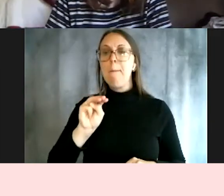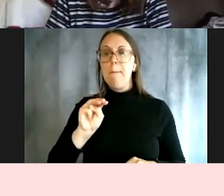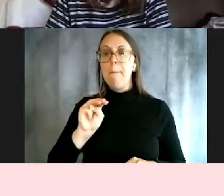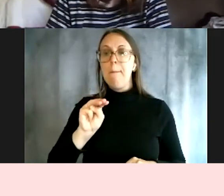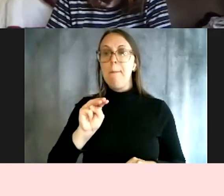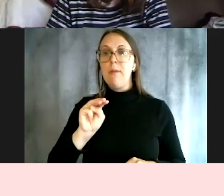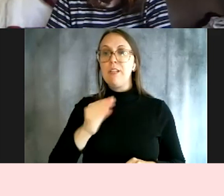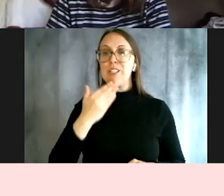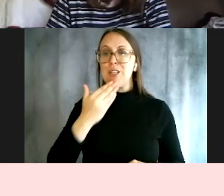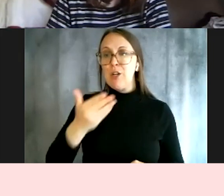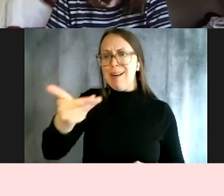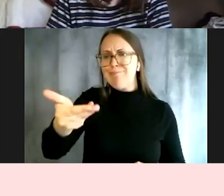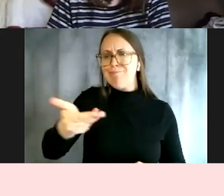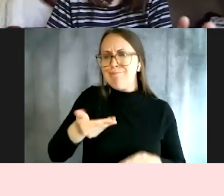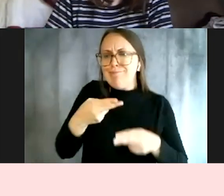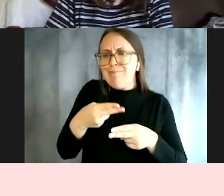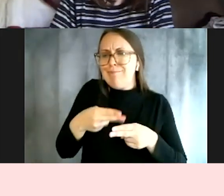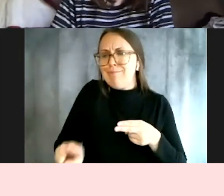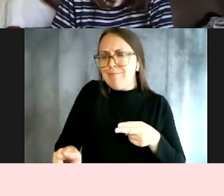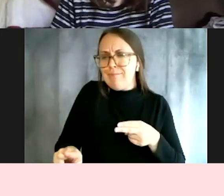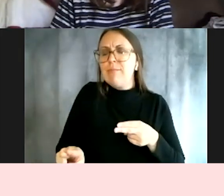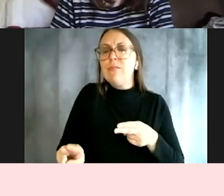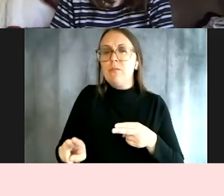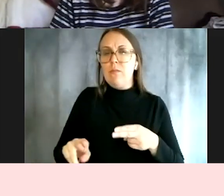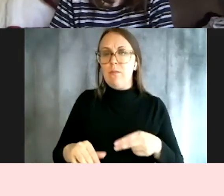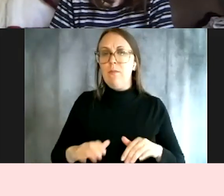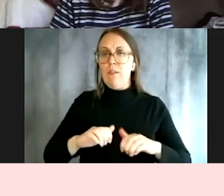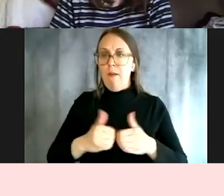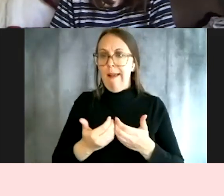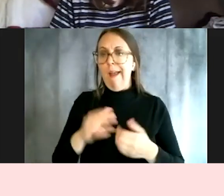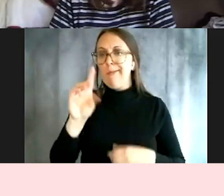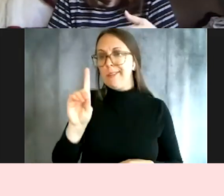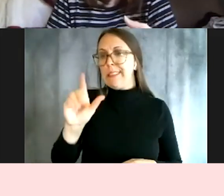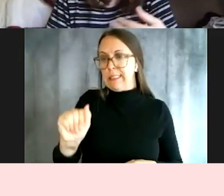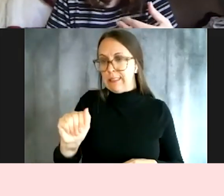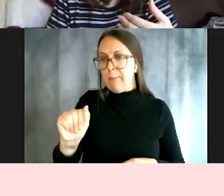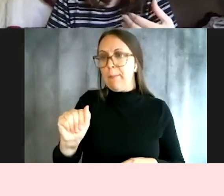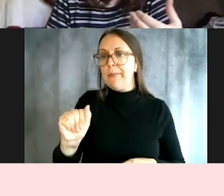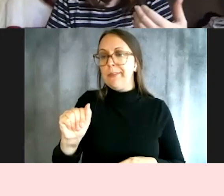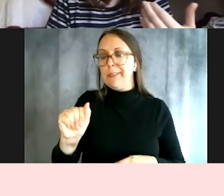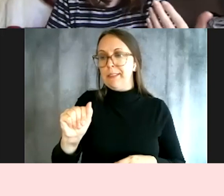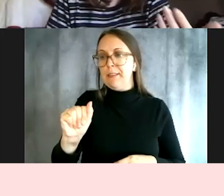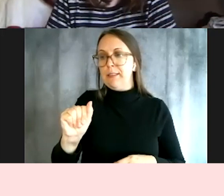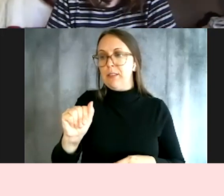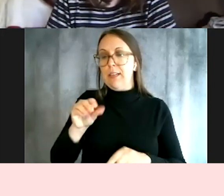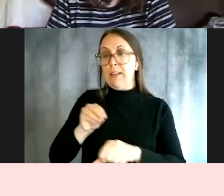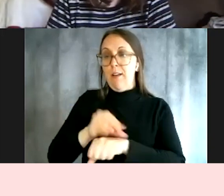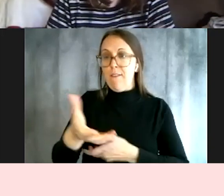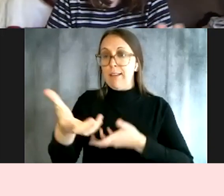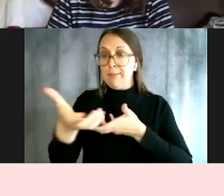accessibility page that breaks down disability as it comes to interacting with tech into four